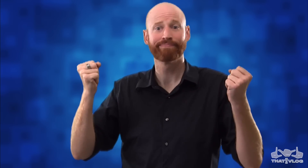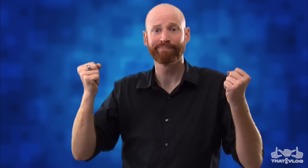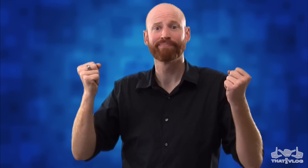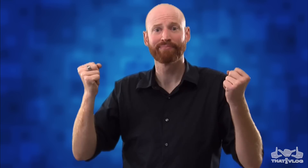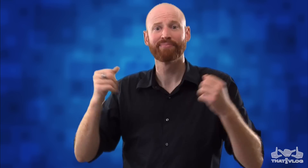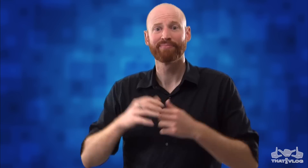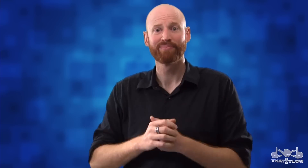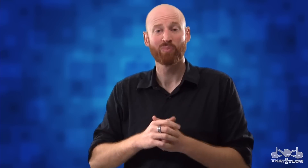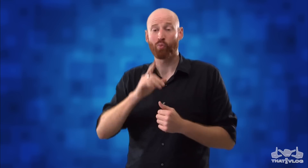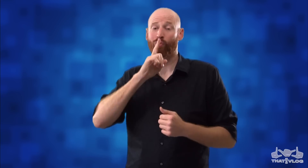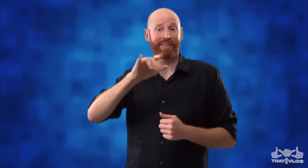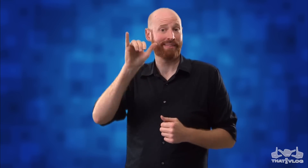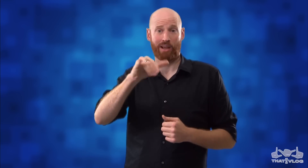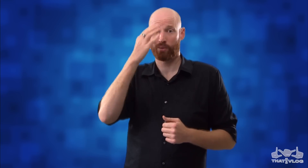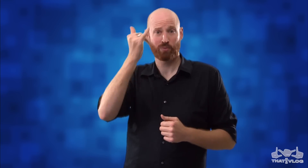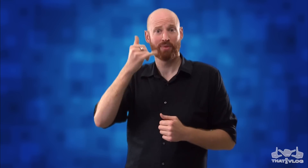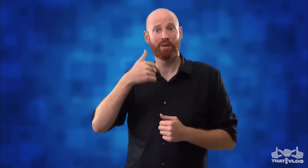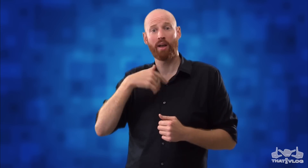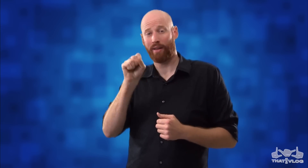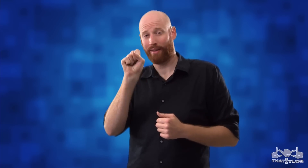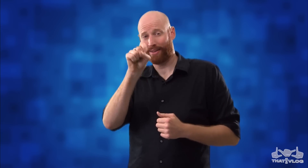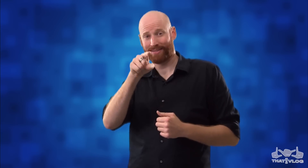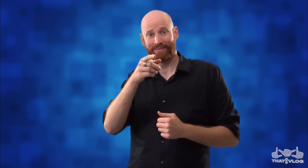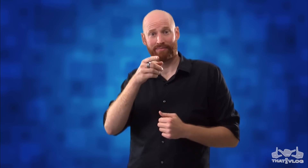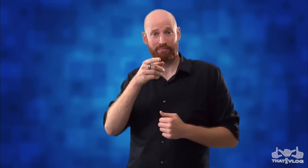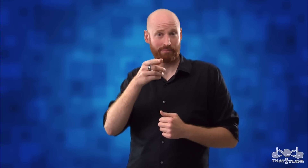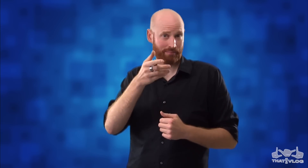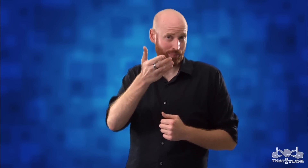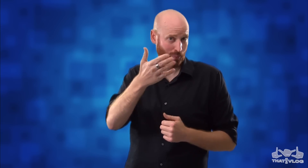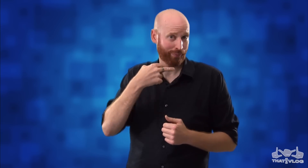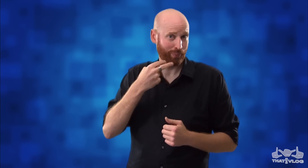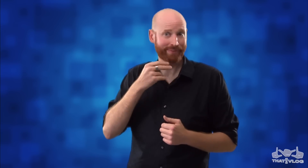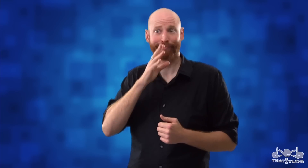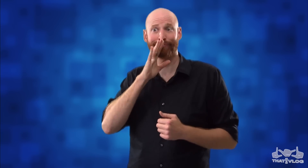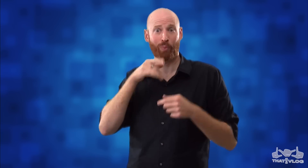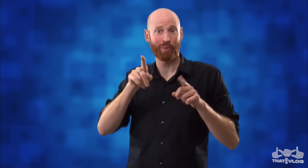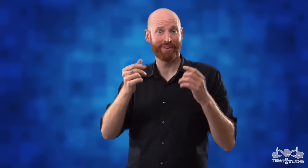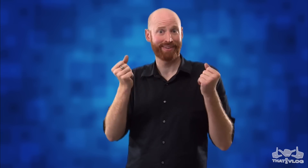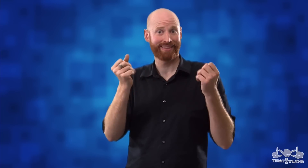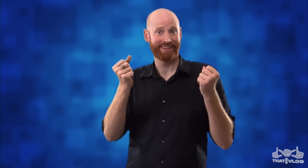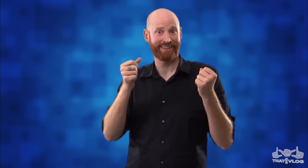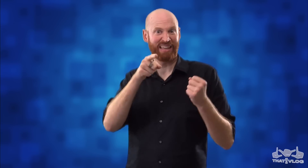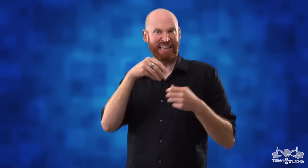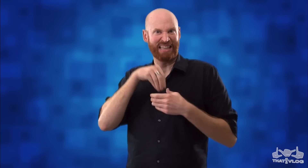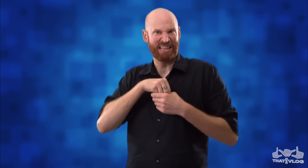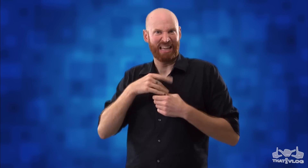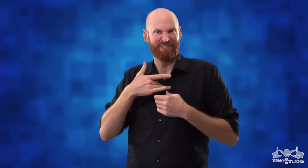of your ASL skill... which is really why I'm asking if you tend to voice while you're signing. If you